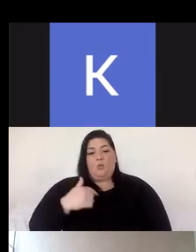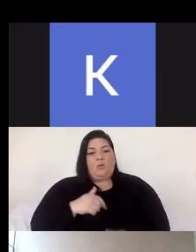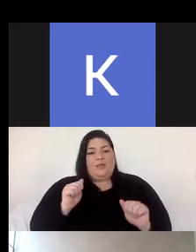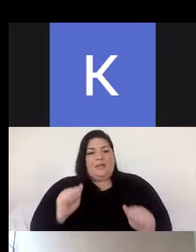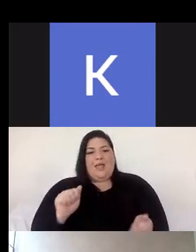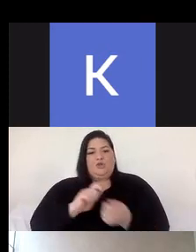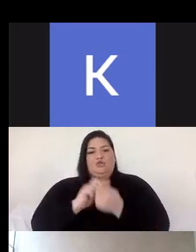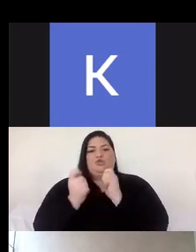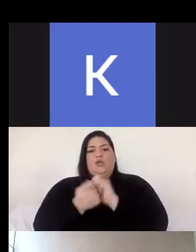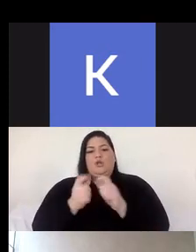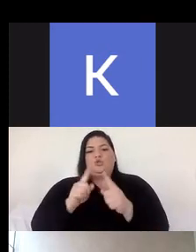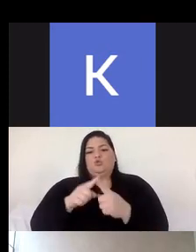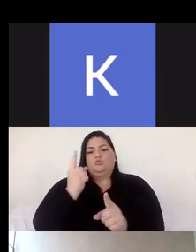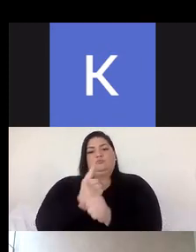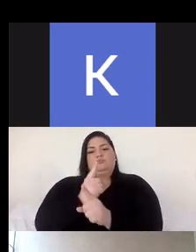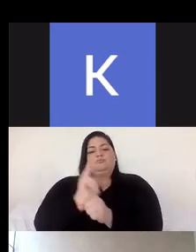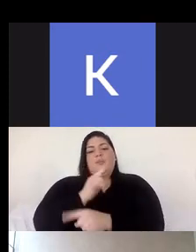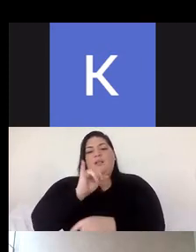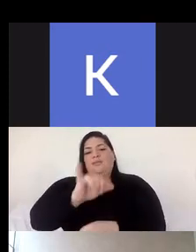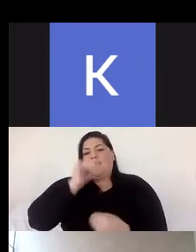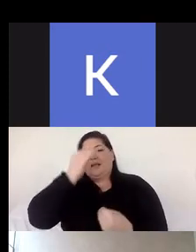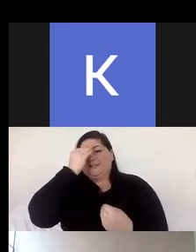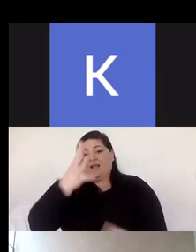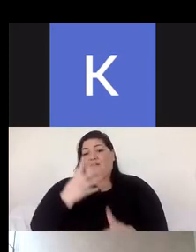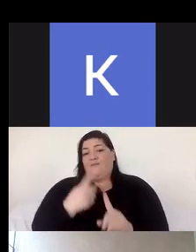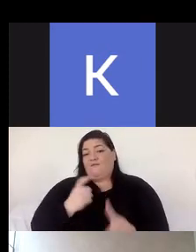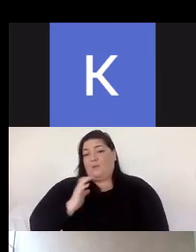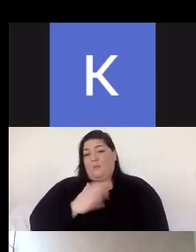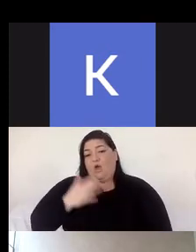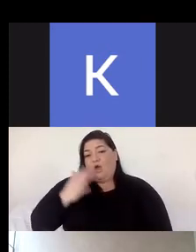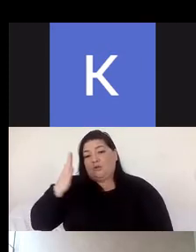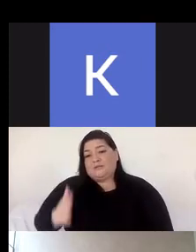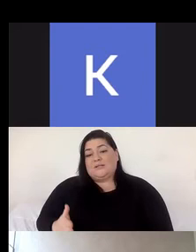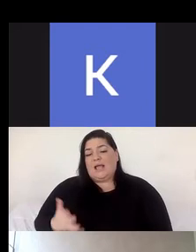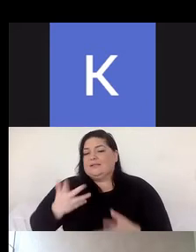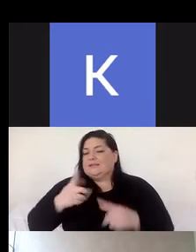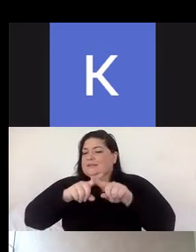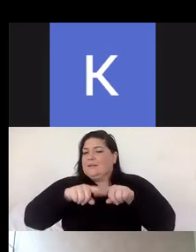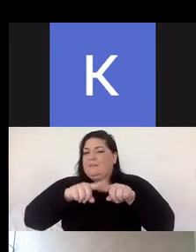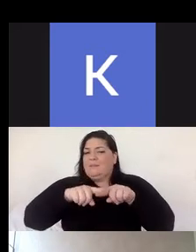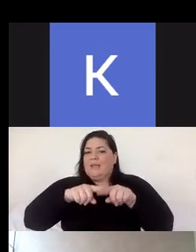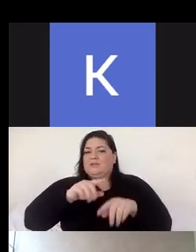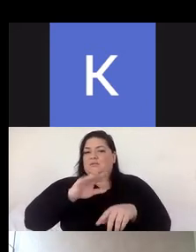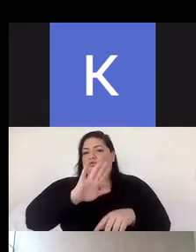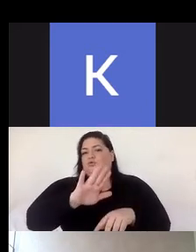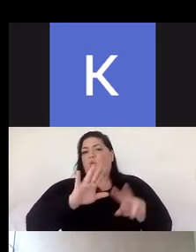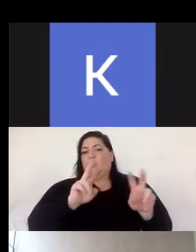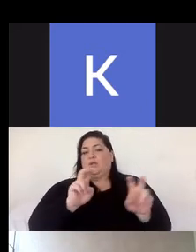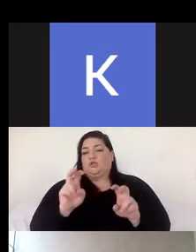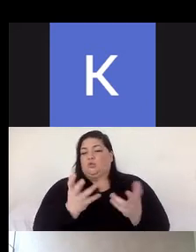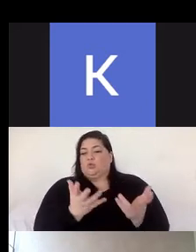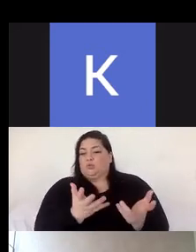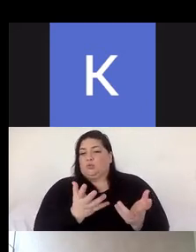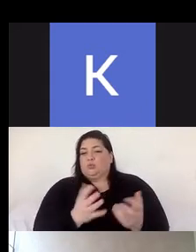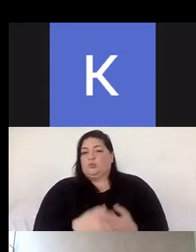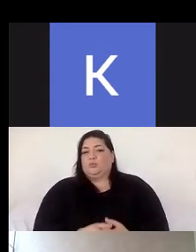the data from our end. Depending on the magnitude of the issue and what it was.